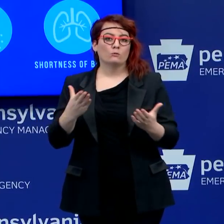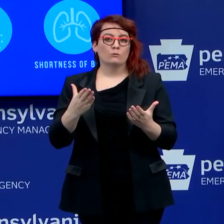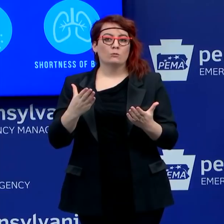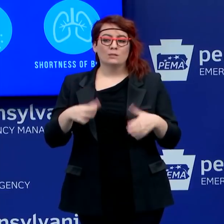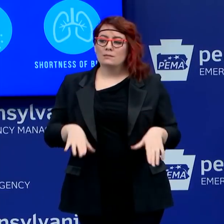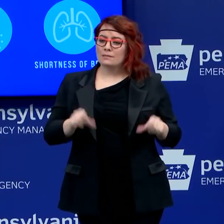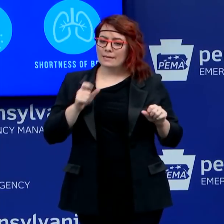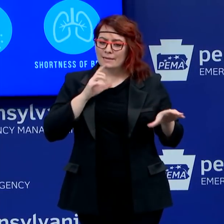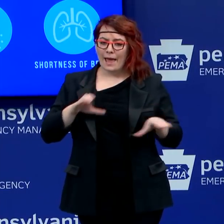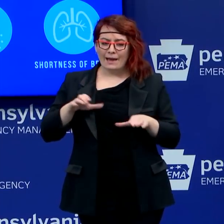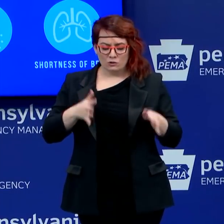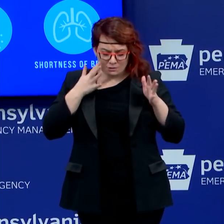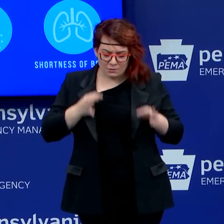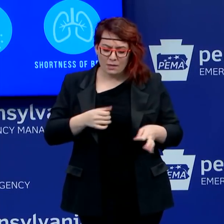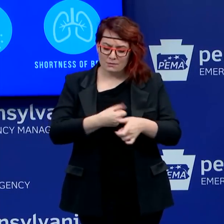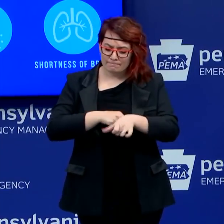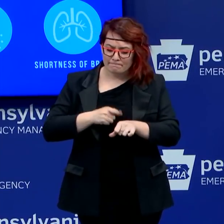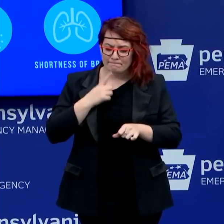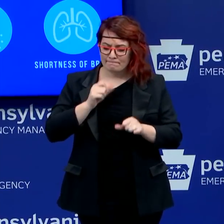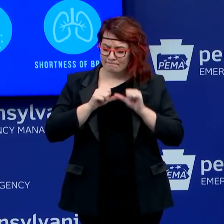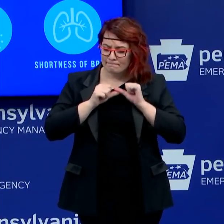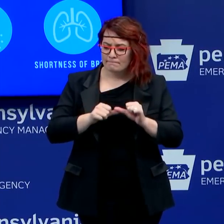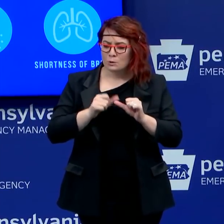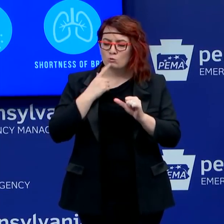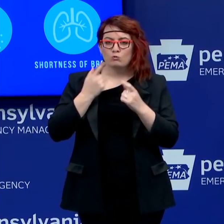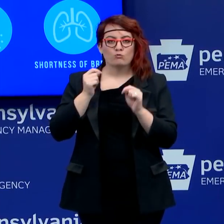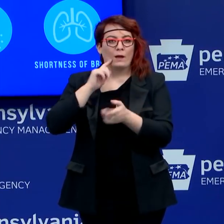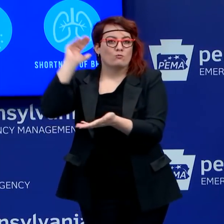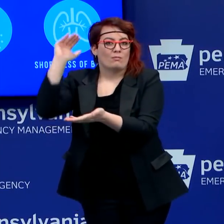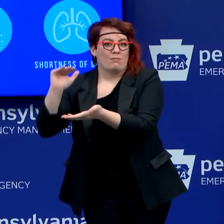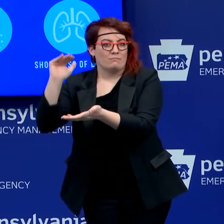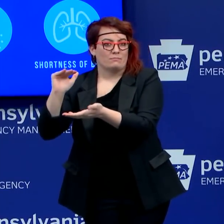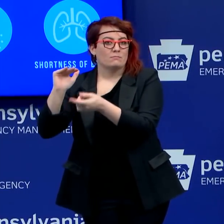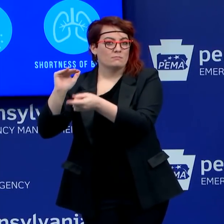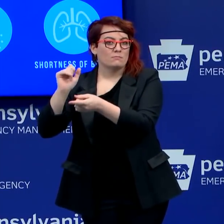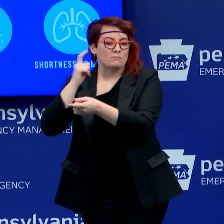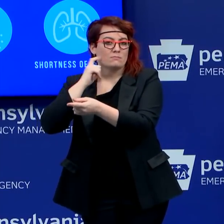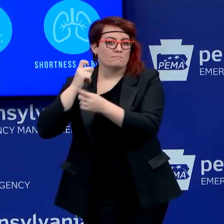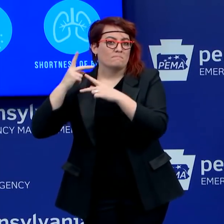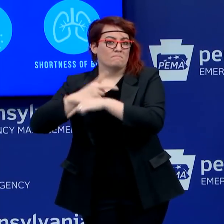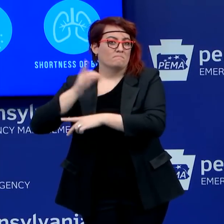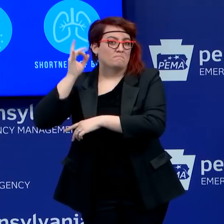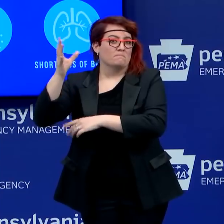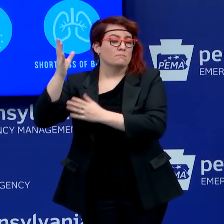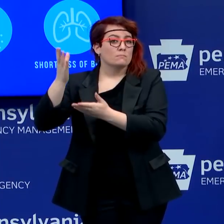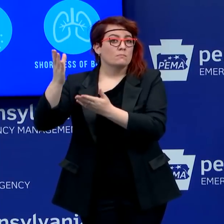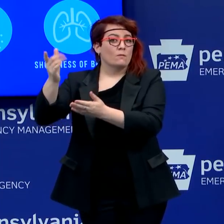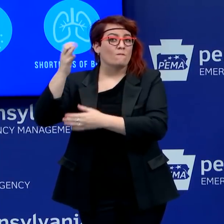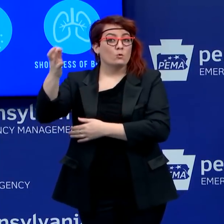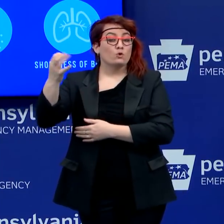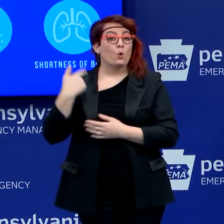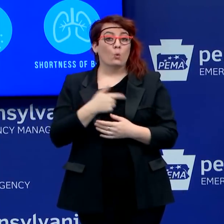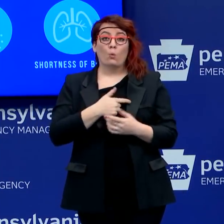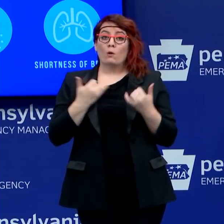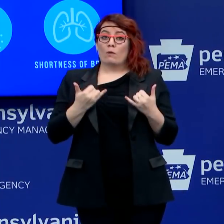THE GOAL NOT TO SHUT ANYBODY DOWN BUT GOAL TO KEEP PENNSYLVANIA SAFE AND BY